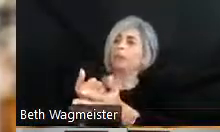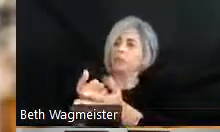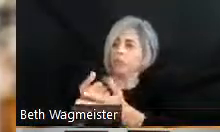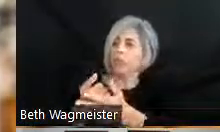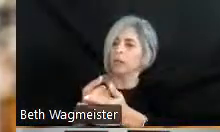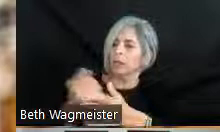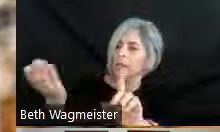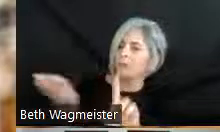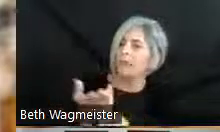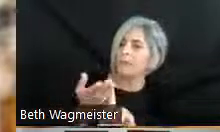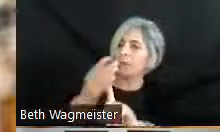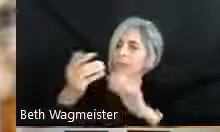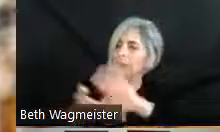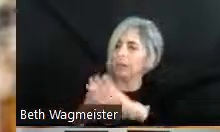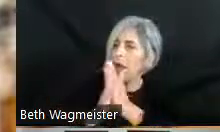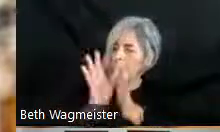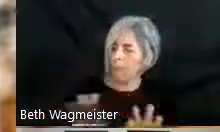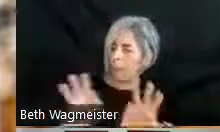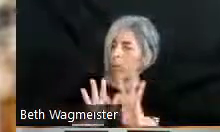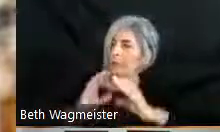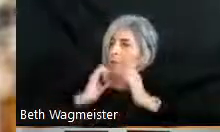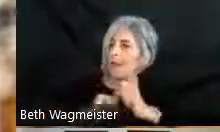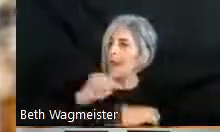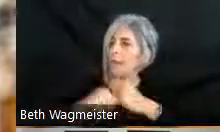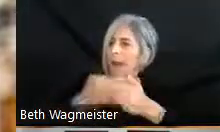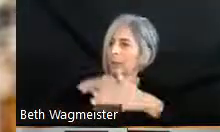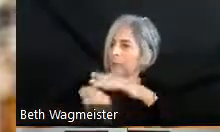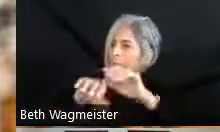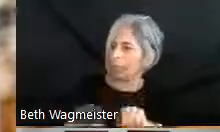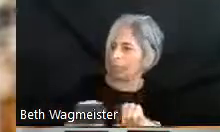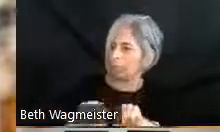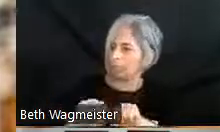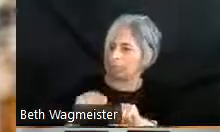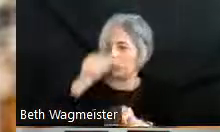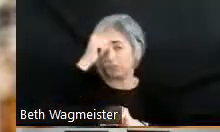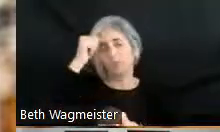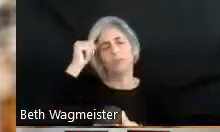and persuade people to care about accessibility. So how do we start to change people's perspective?